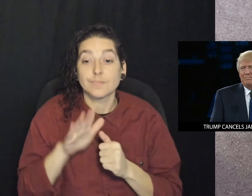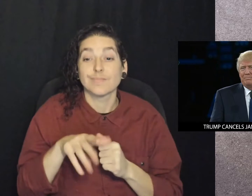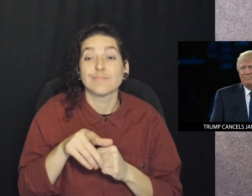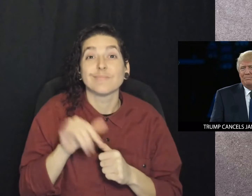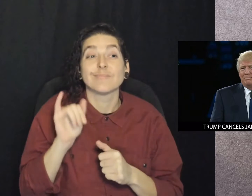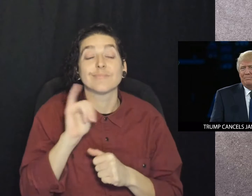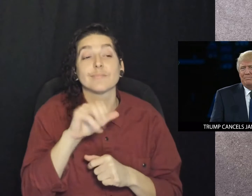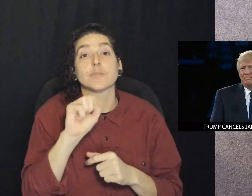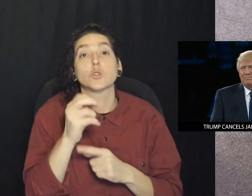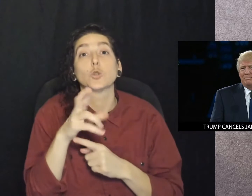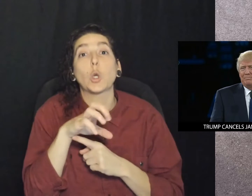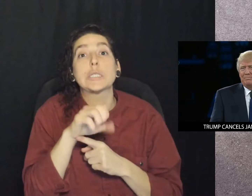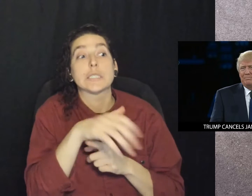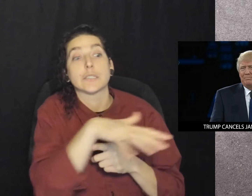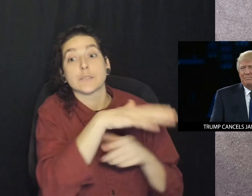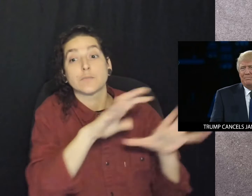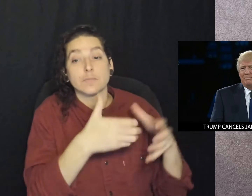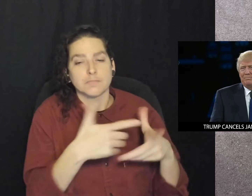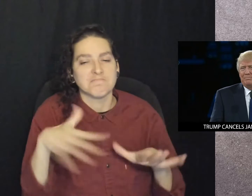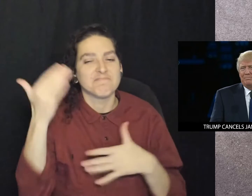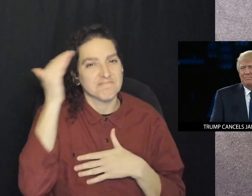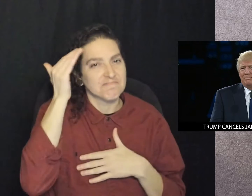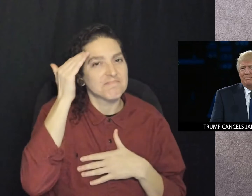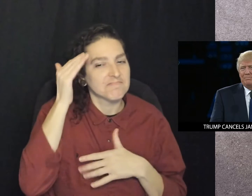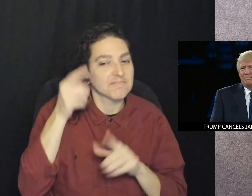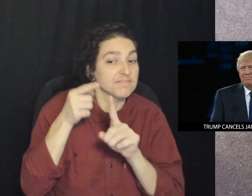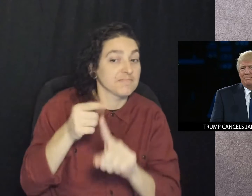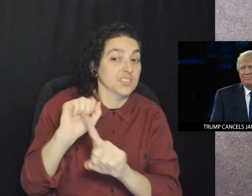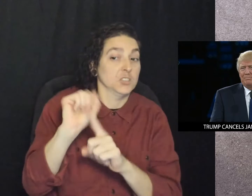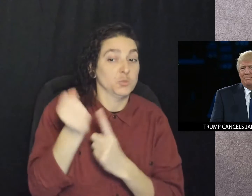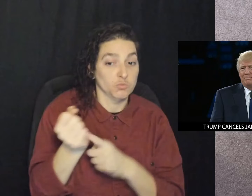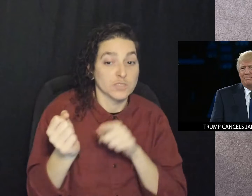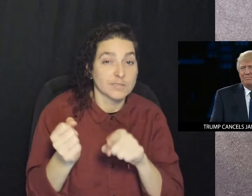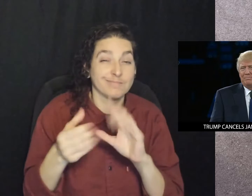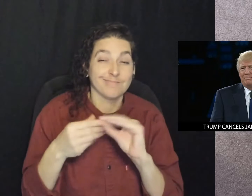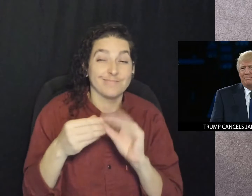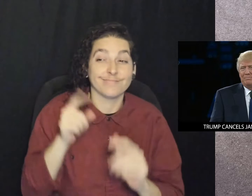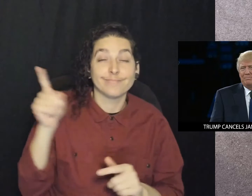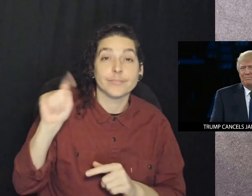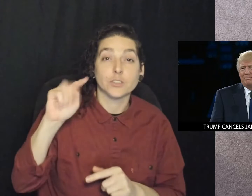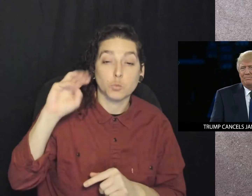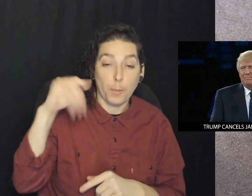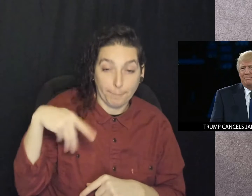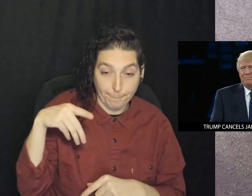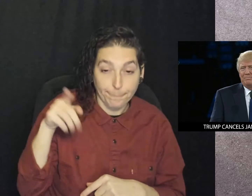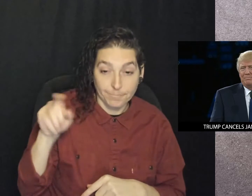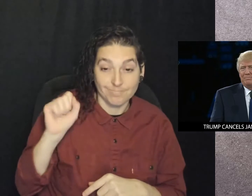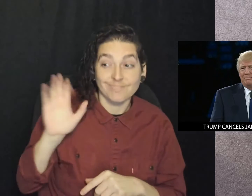of the deadly riot on the Capitol by a mob trying to stop the certification of the 2020 election